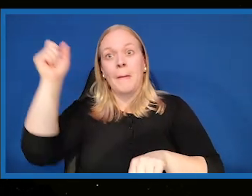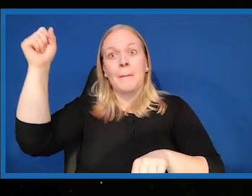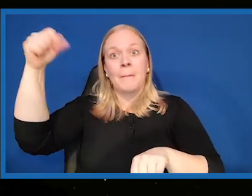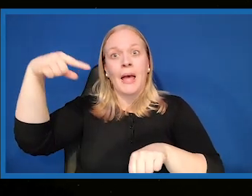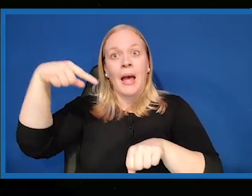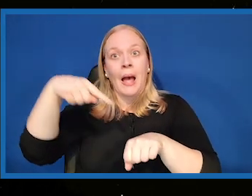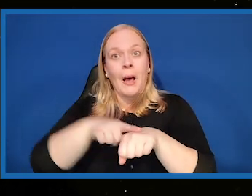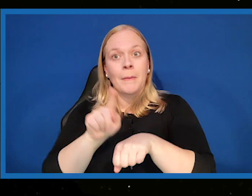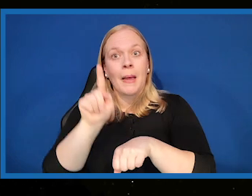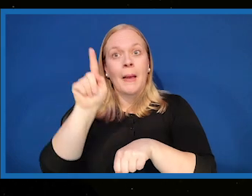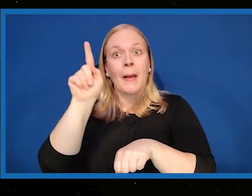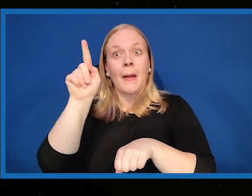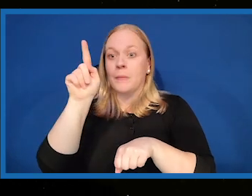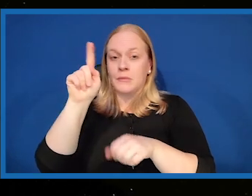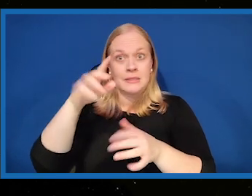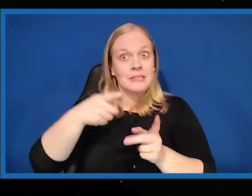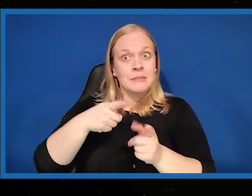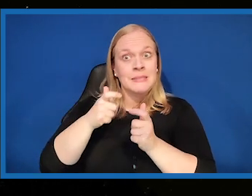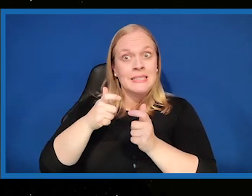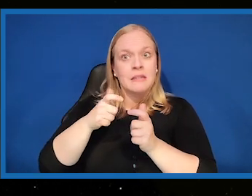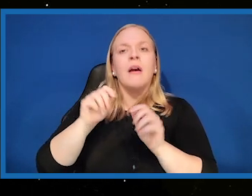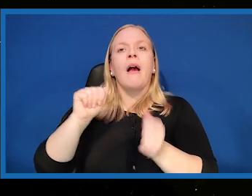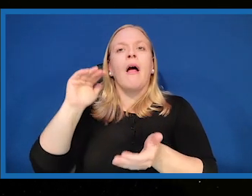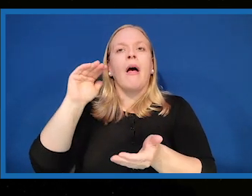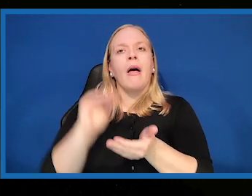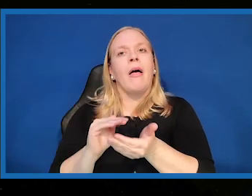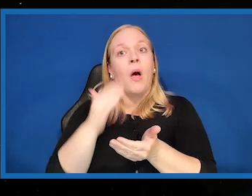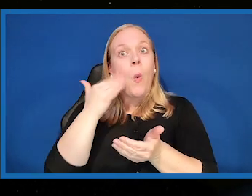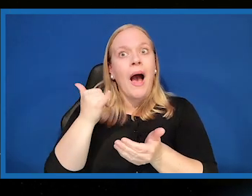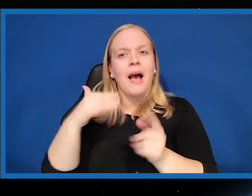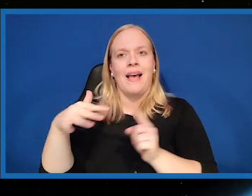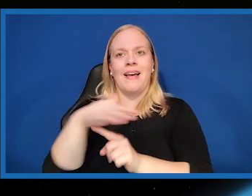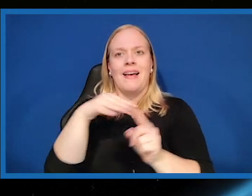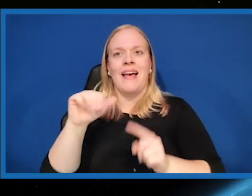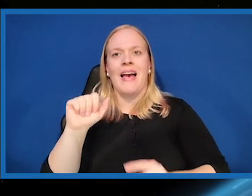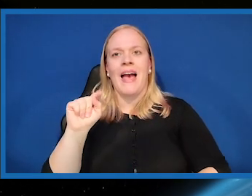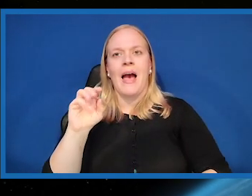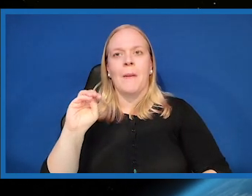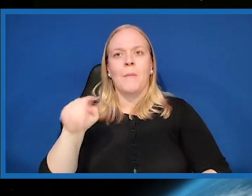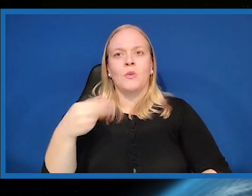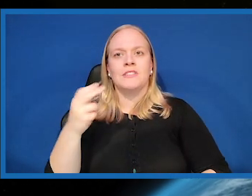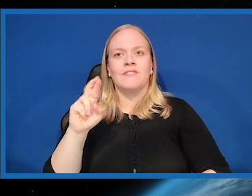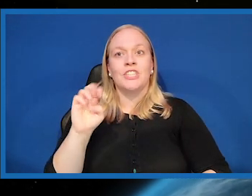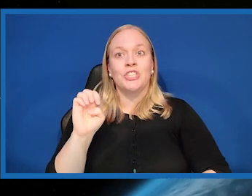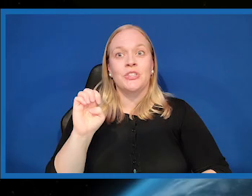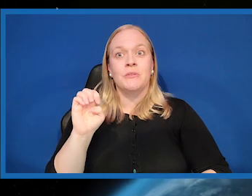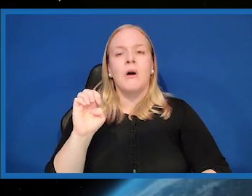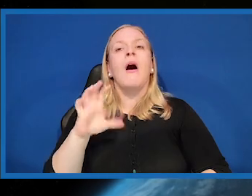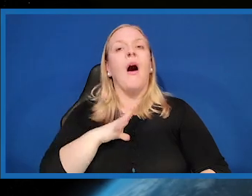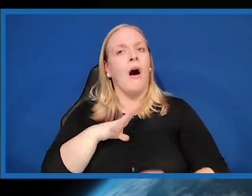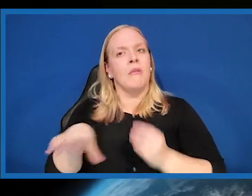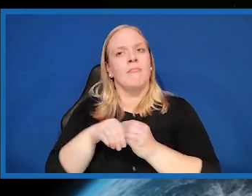BY THE ATMOSPHERE. SO AS A RESULT WE HAVE A RADIOMETER, WHICH IS A PASSIVE INSTRUMENT THAT IS ONLY LOOKING AT